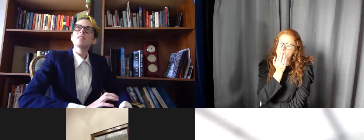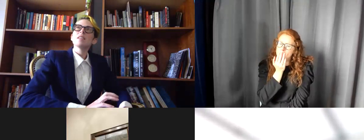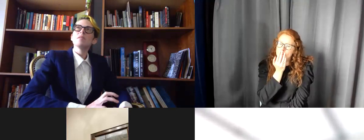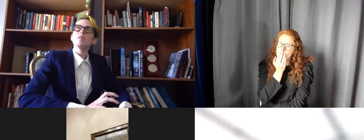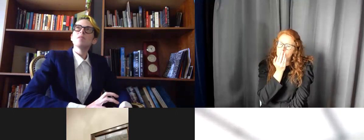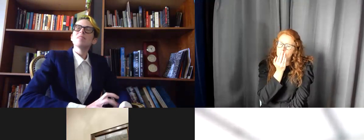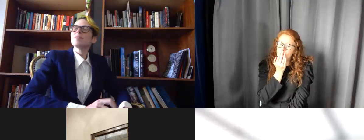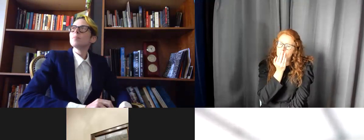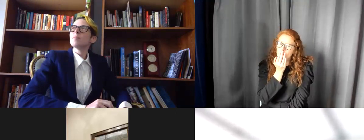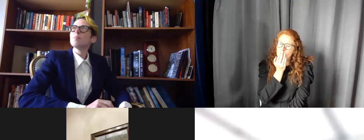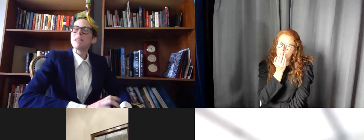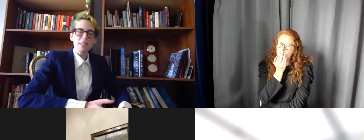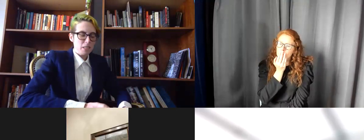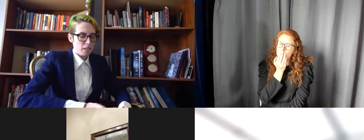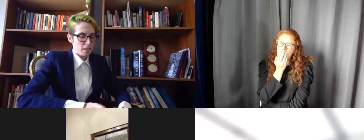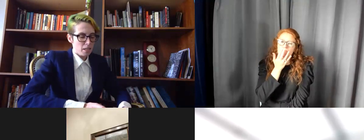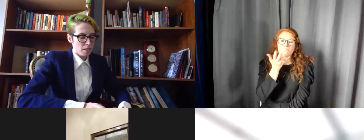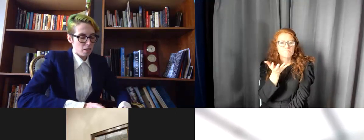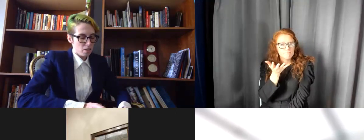Farrah Garland: the basically